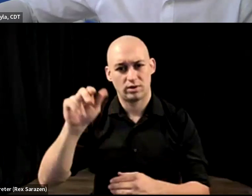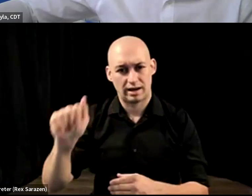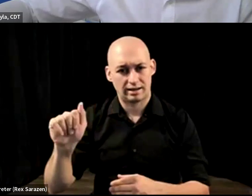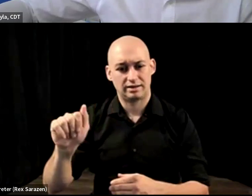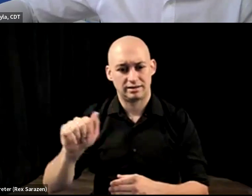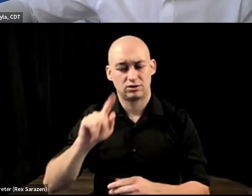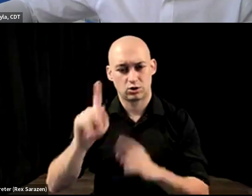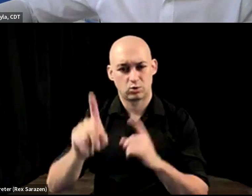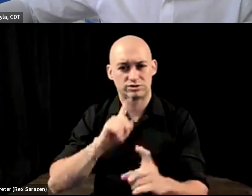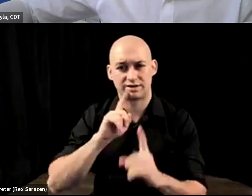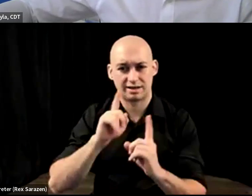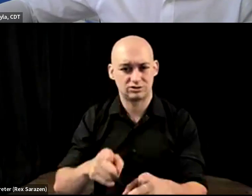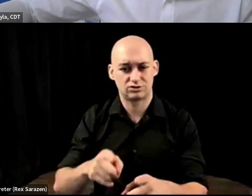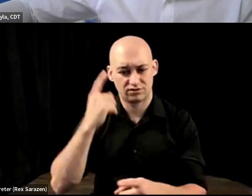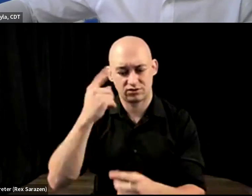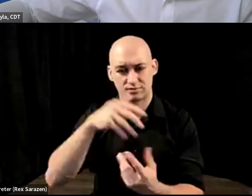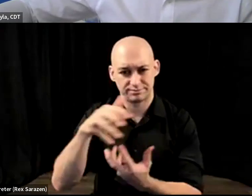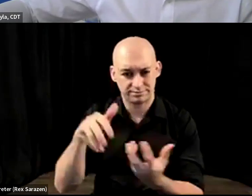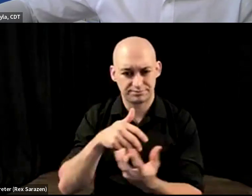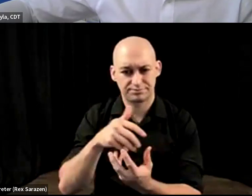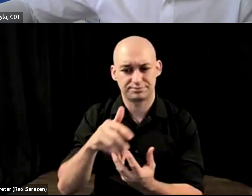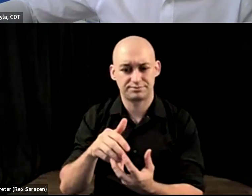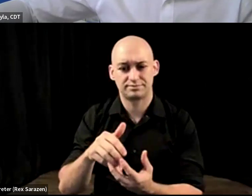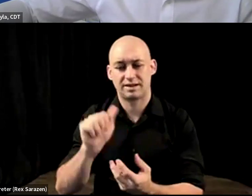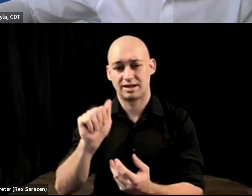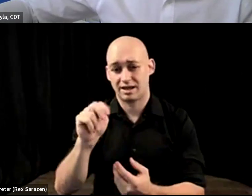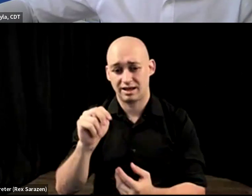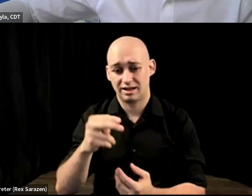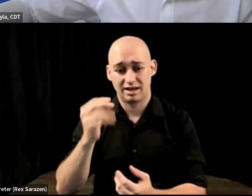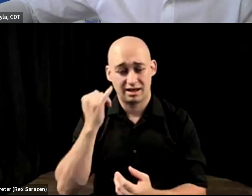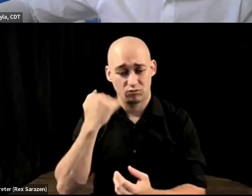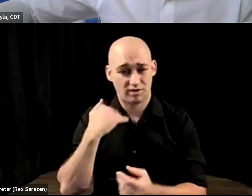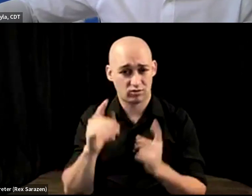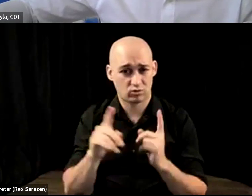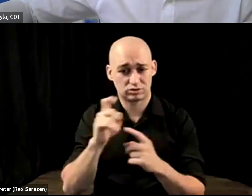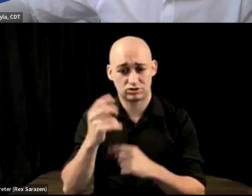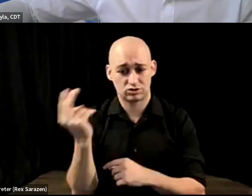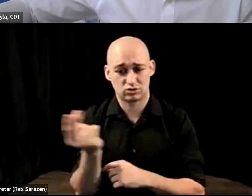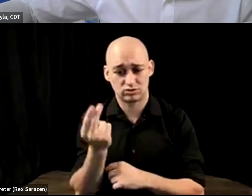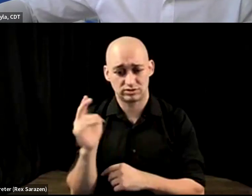collaboration. So again, if you have any questions, please use the raise your hand feature